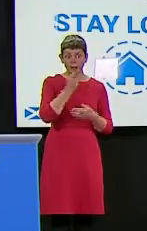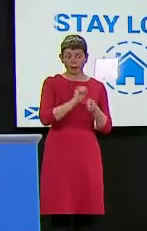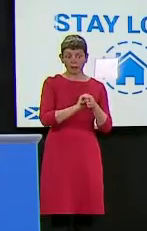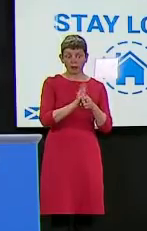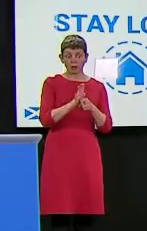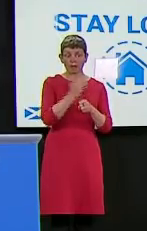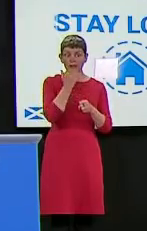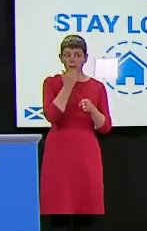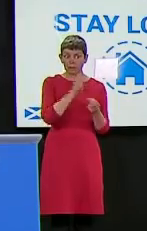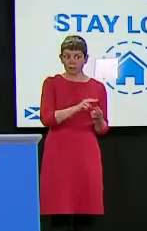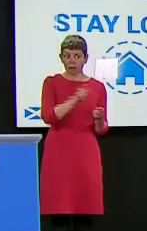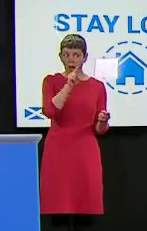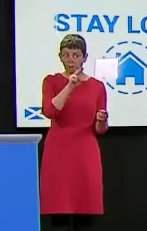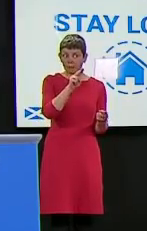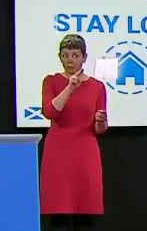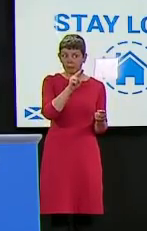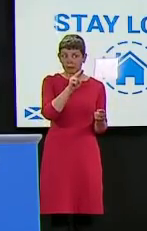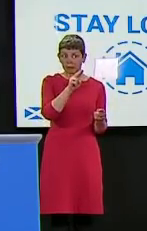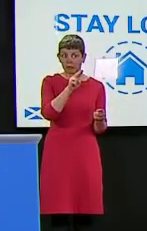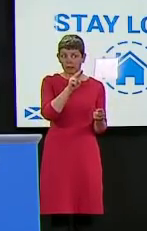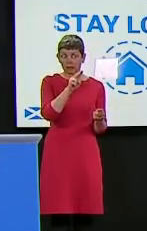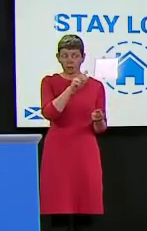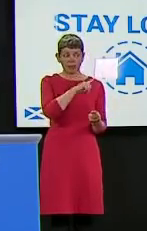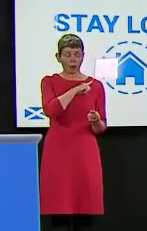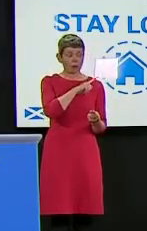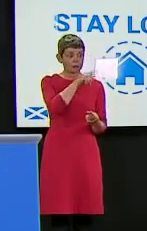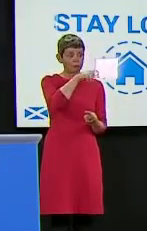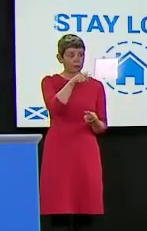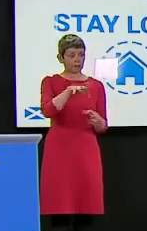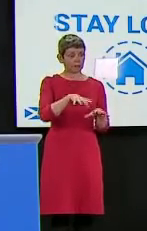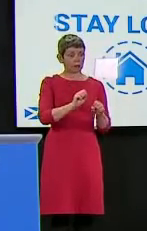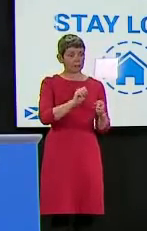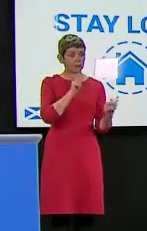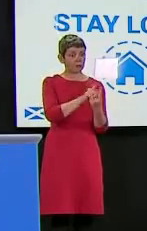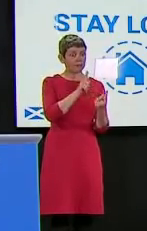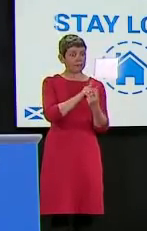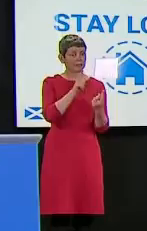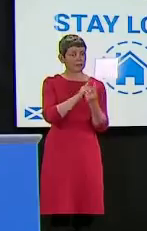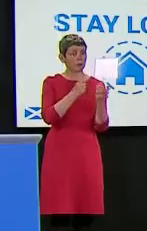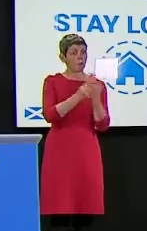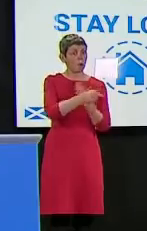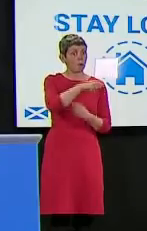numbers of contacts people are having from day to day um is there a danger that if you know still a